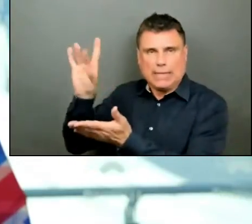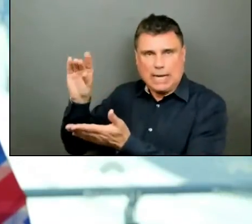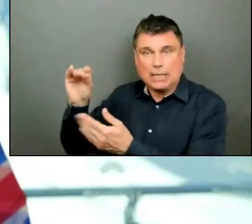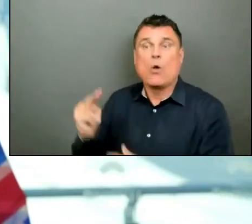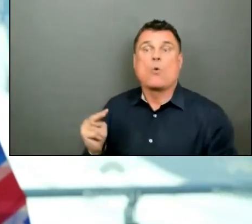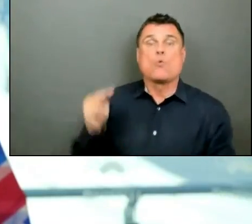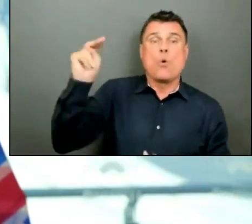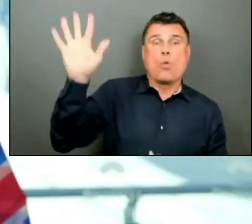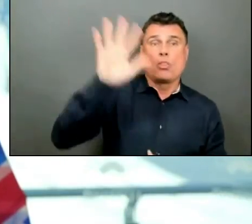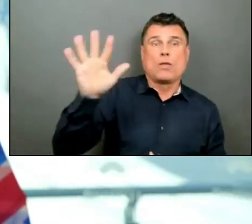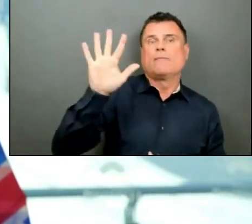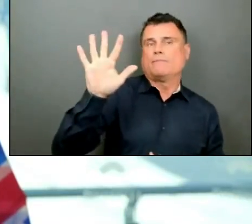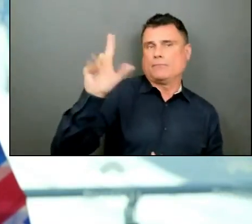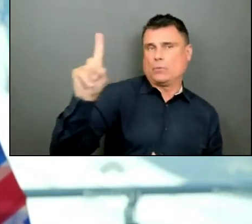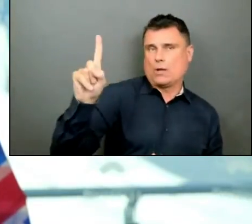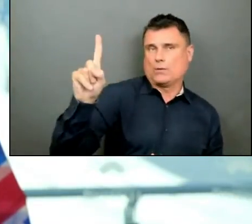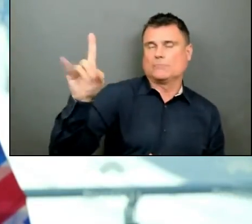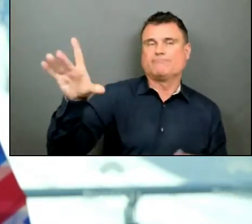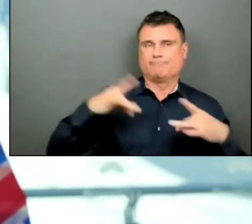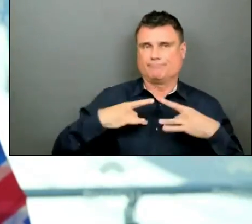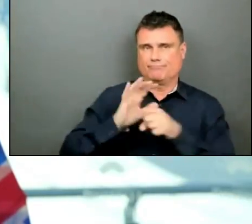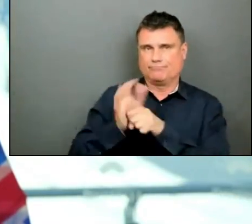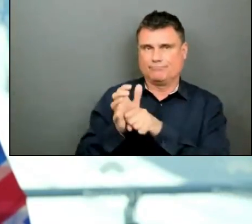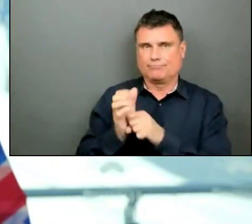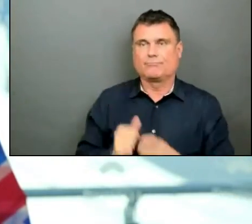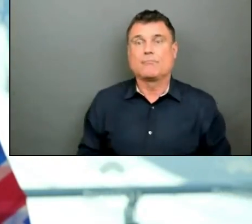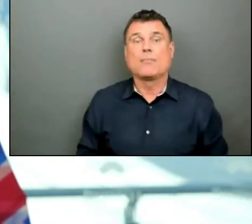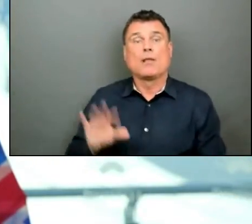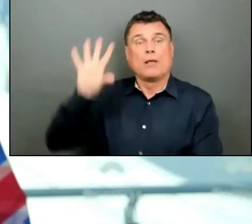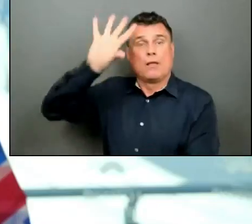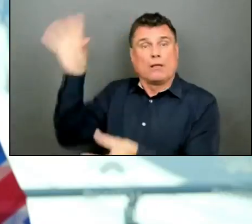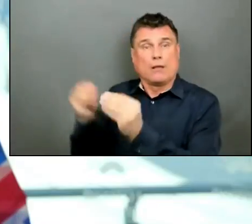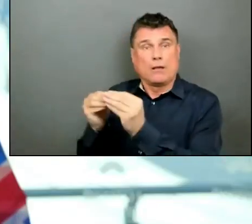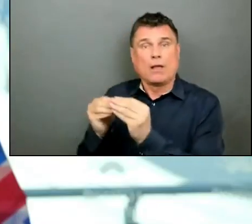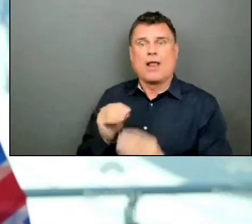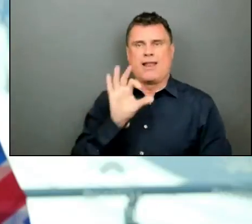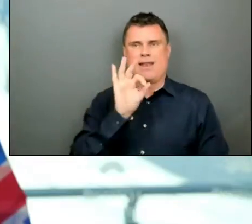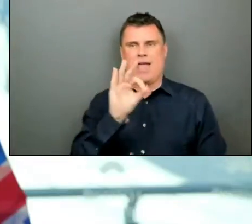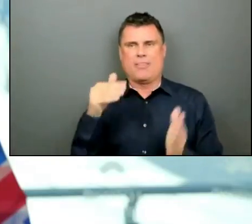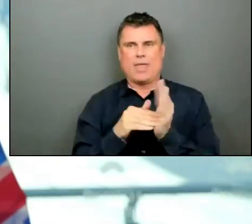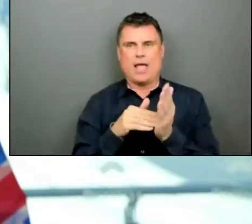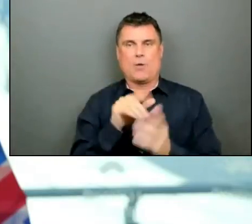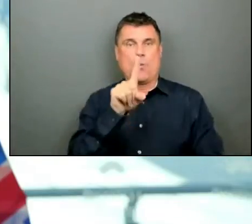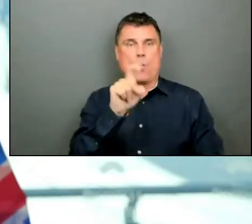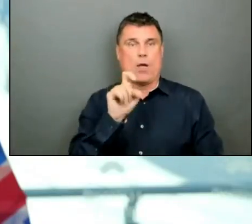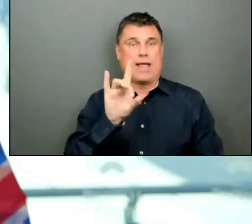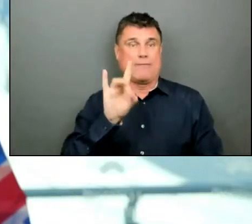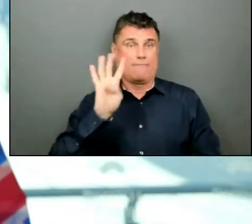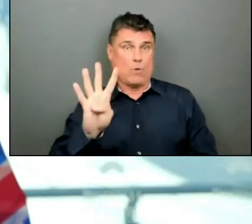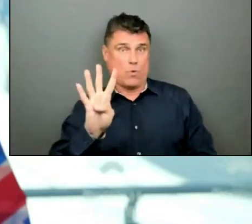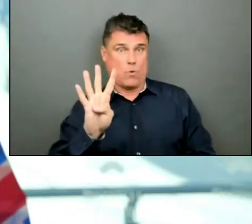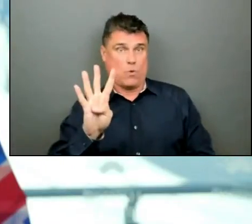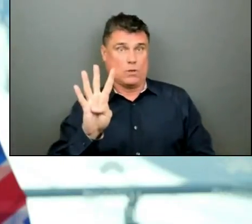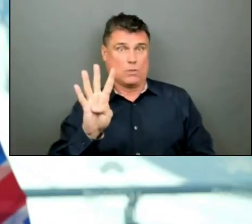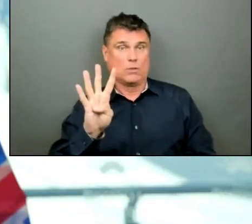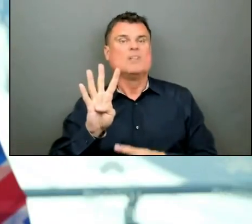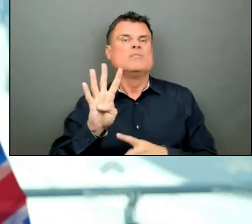We currently have 9 thousand 184 active cases across British Columbia of whom 336 are